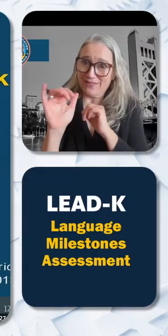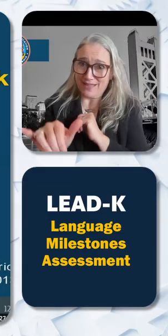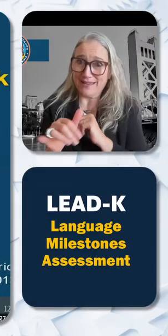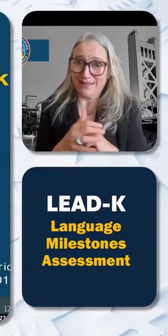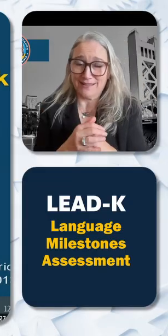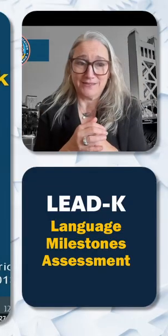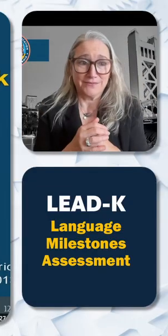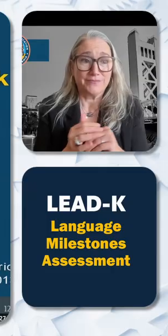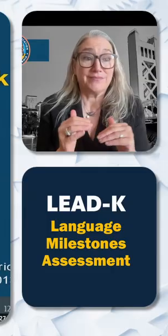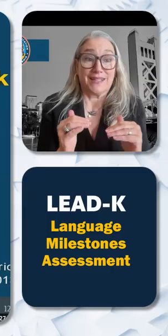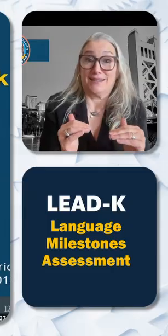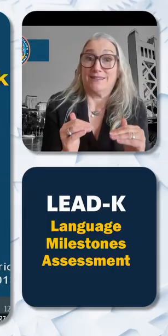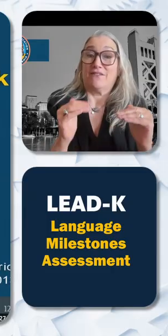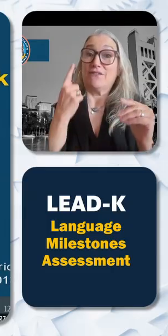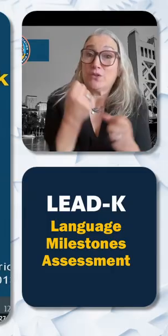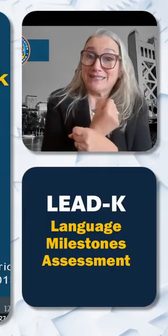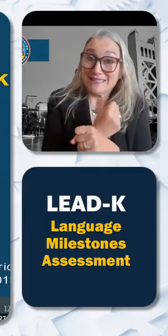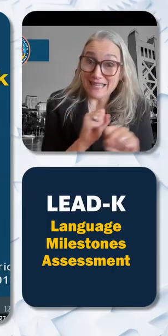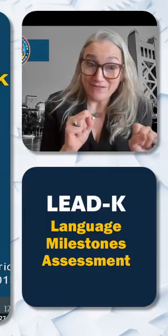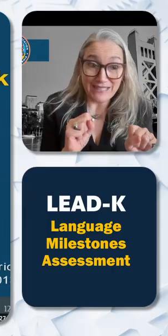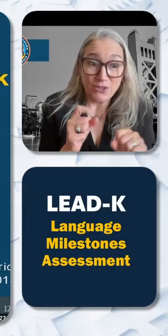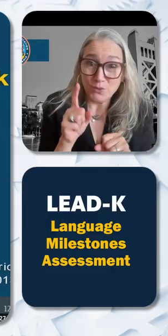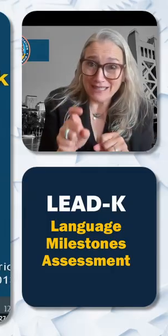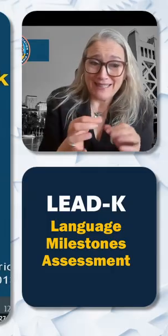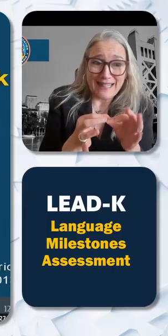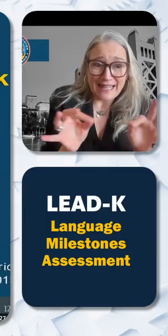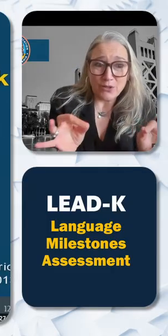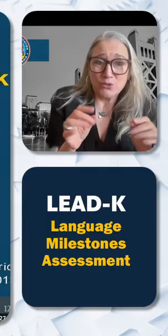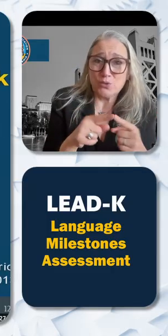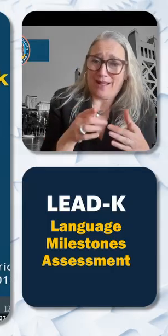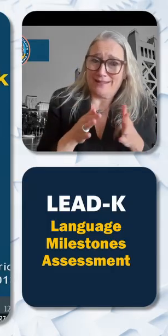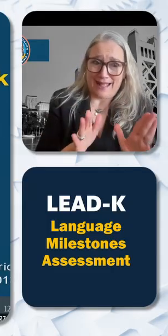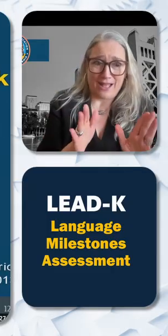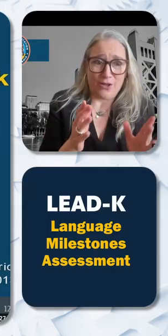have language in order to communicate those needs. Going up a bar here,